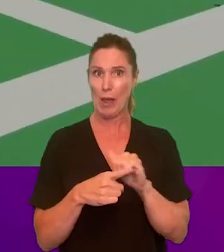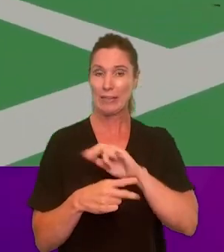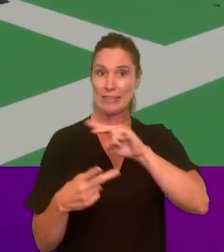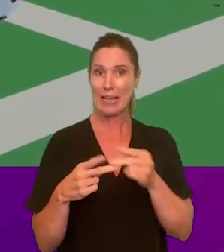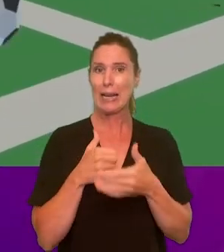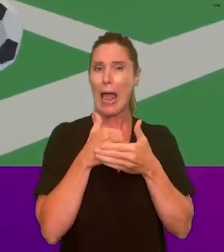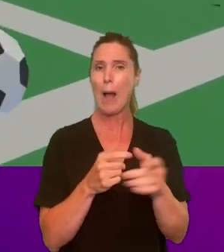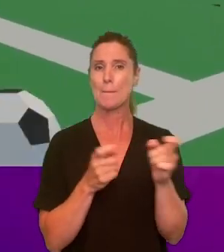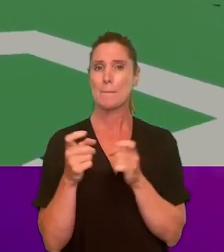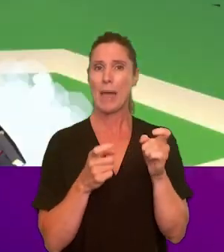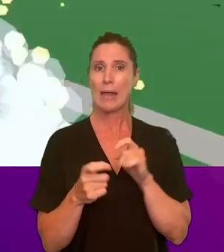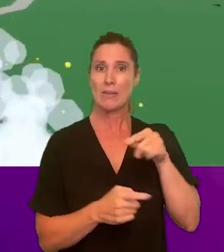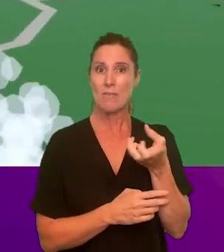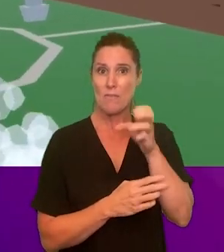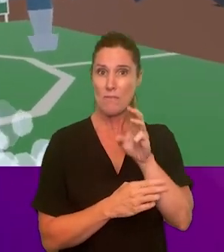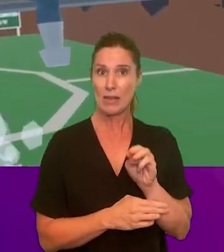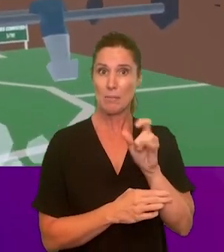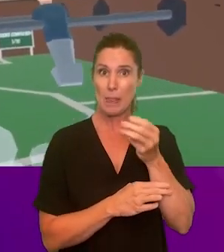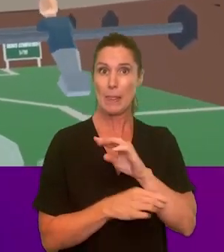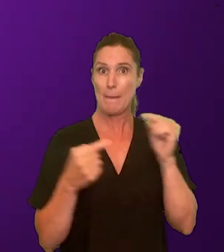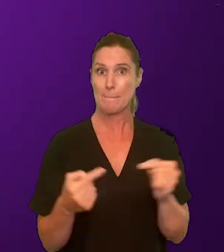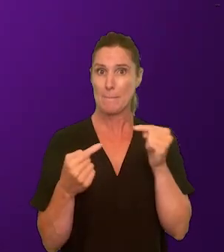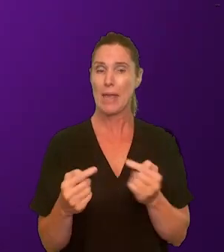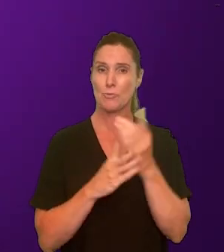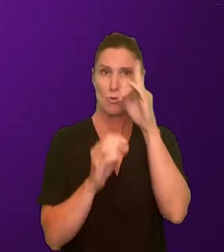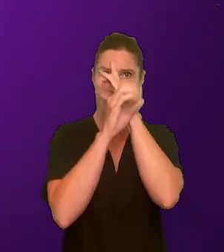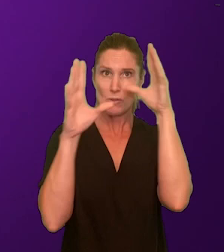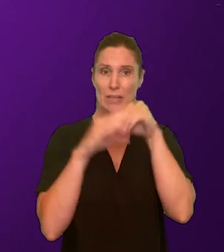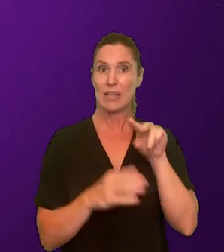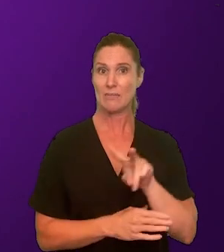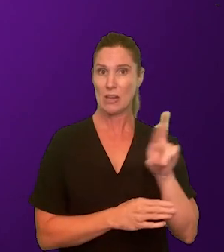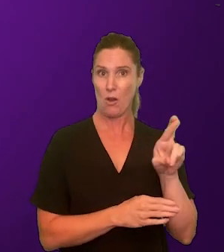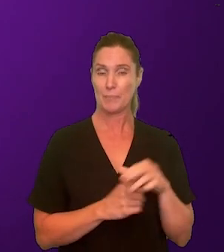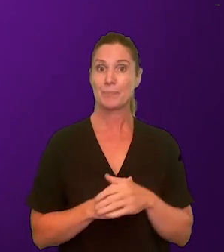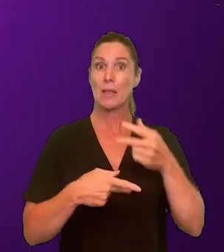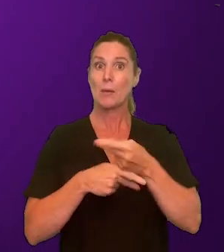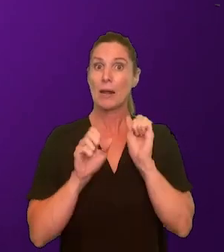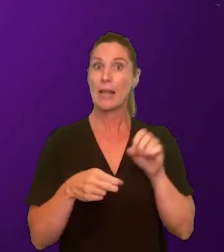through active limb visualisations in VR. Our products can be used in the clinic or at home